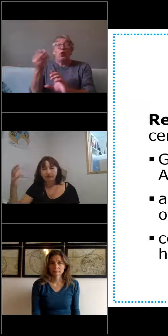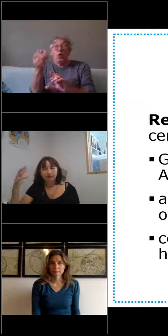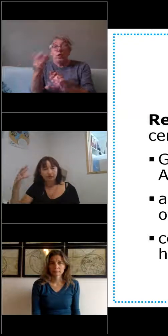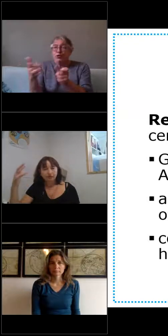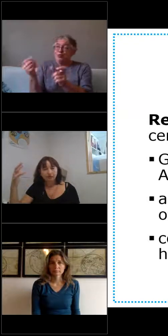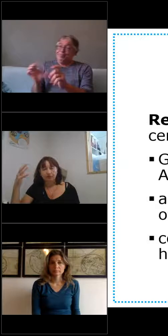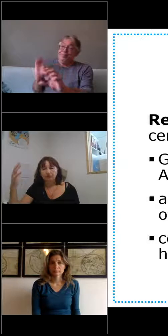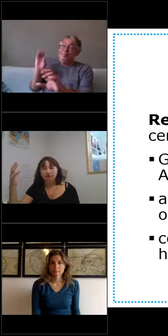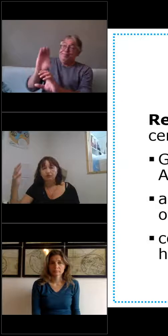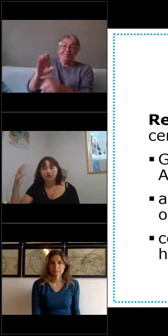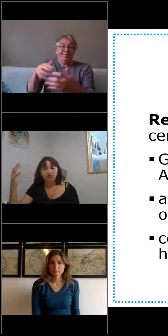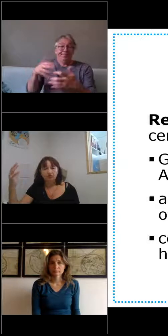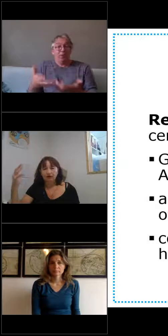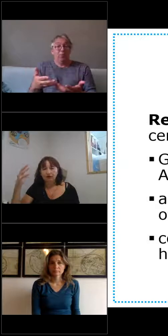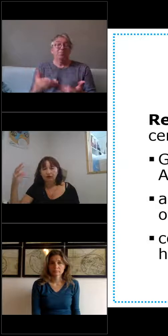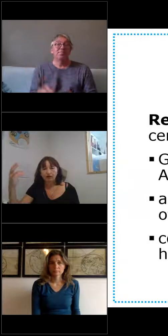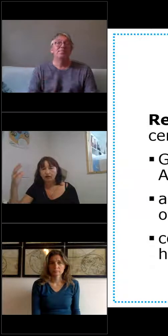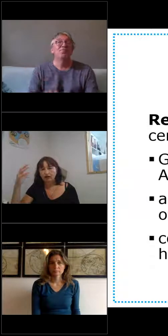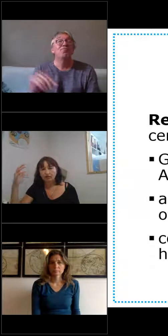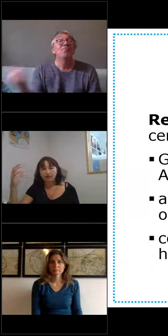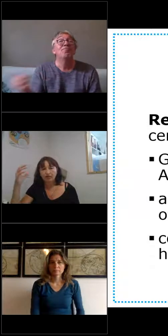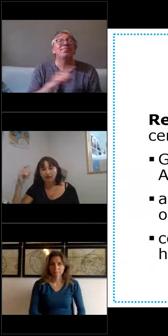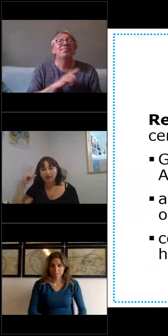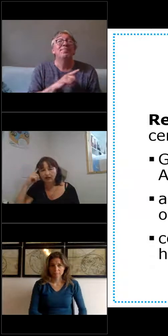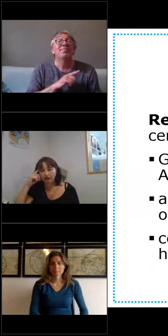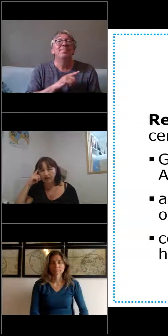That need to be checked, how can they get paid,